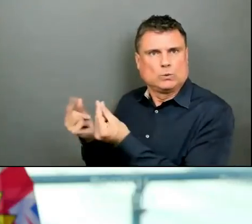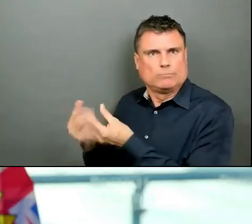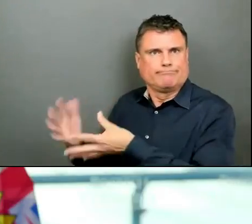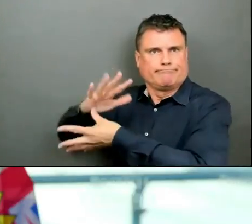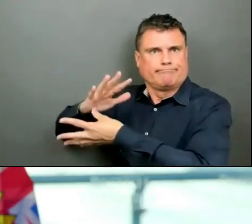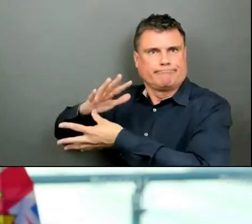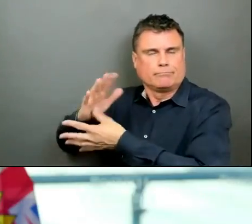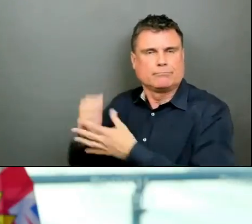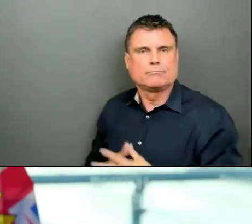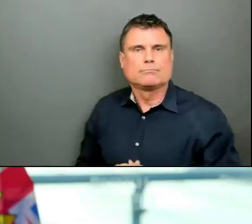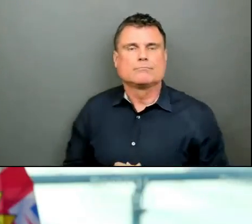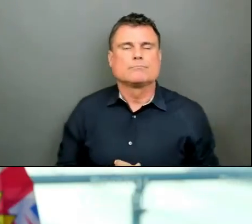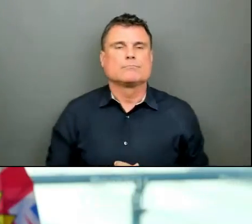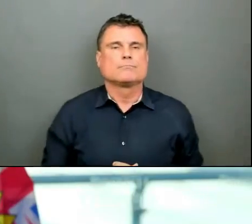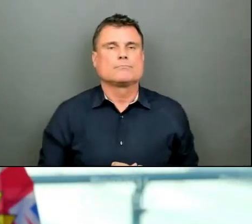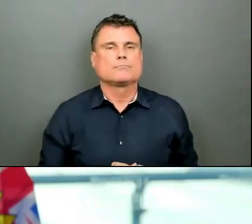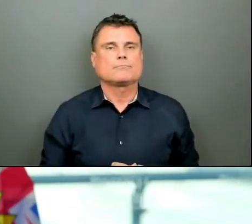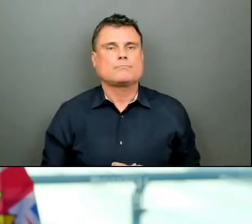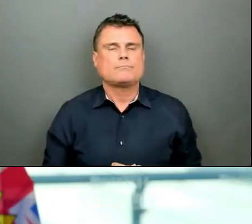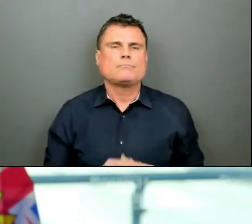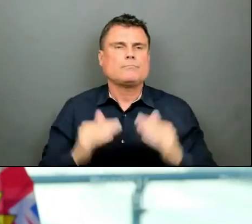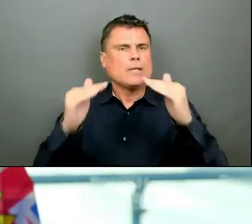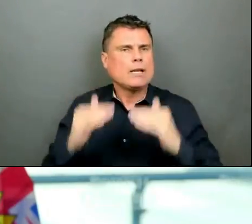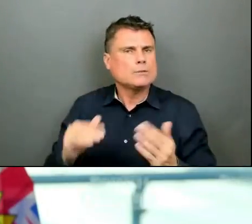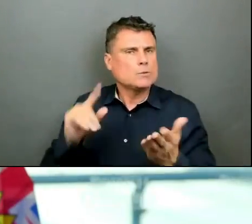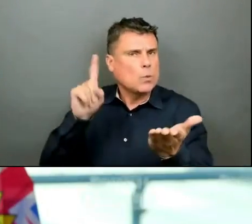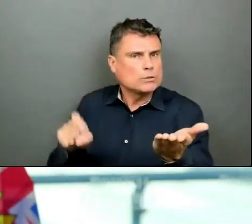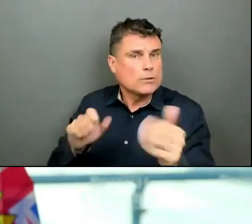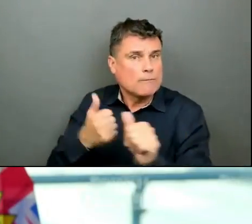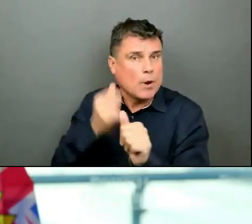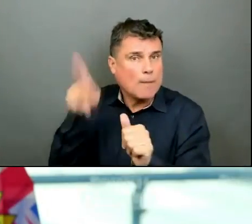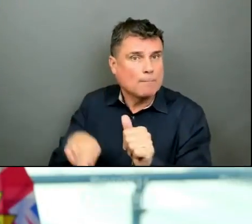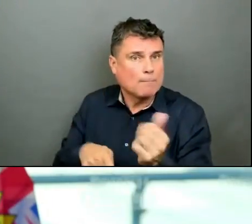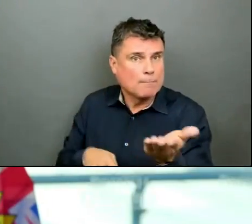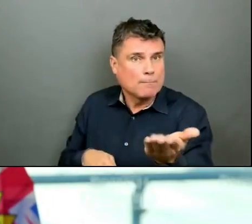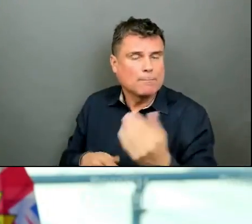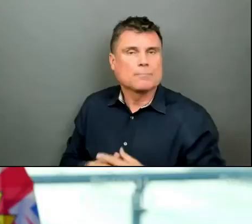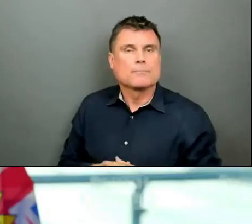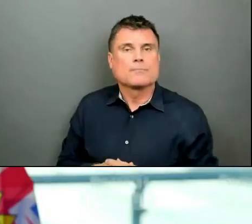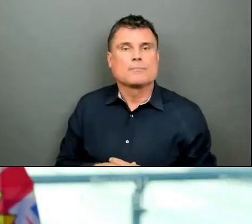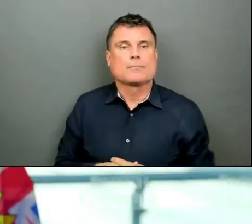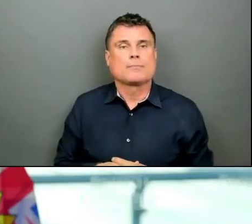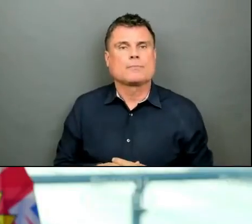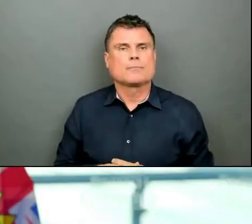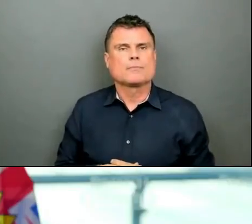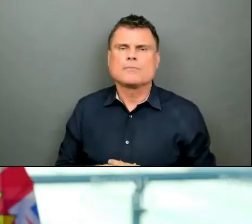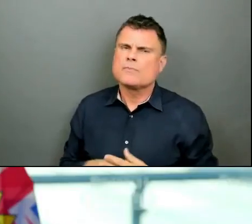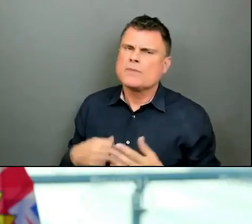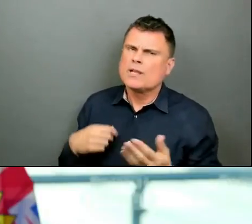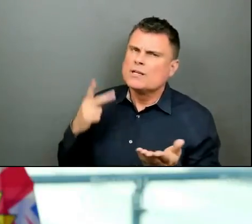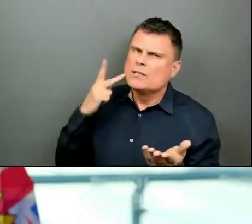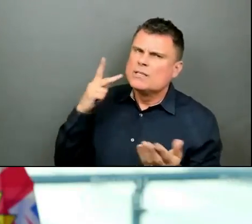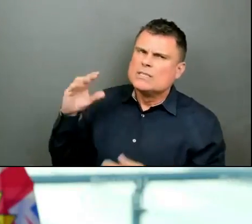Yes, thank you. I just want to ask you also about the latest CDC situation report.